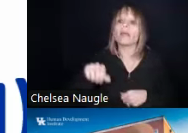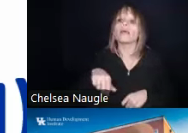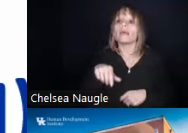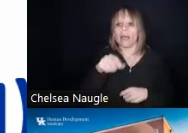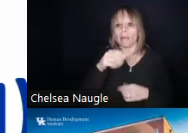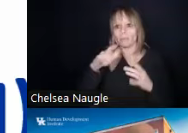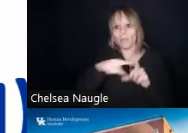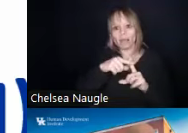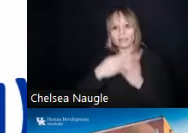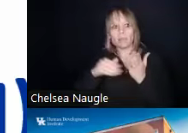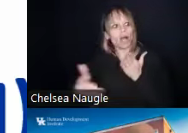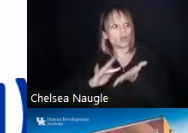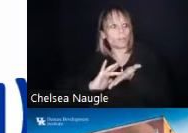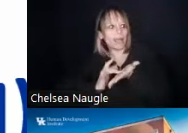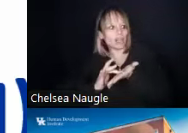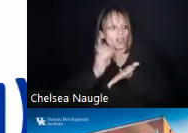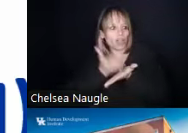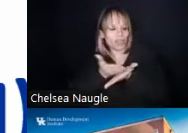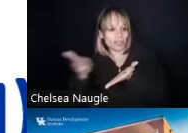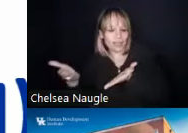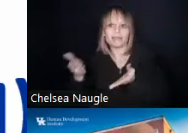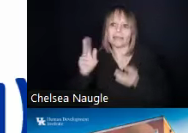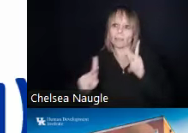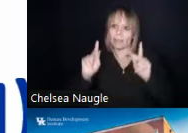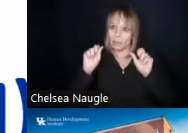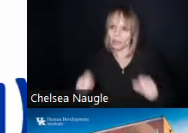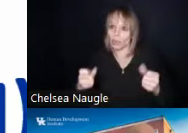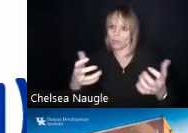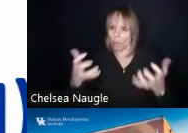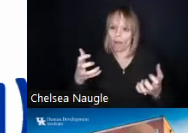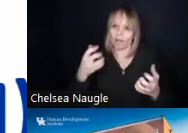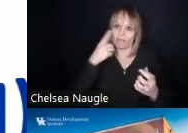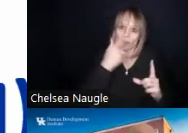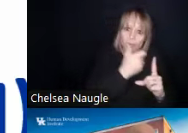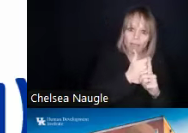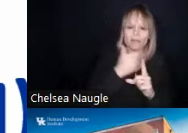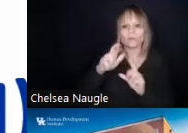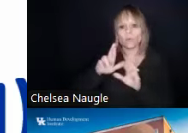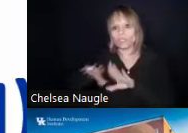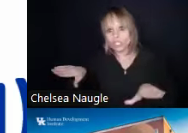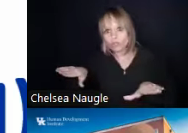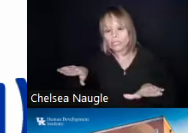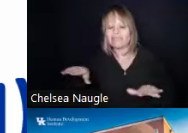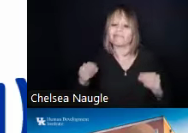that people may pursue for the health of themselves or their children is that it's much more affordable and it's much